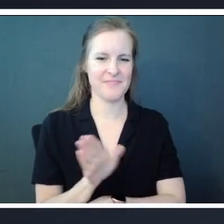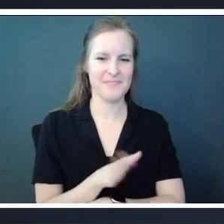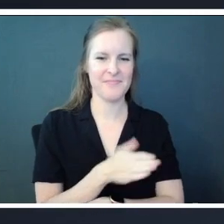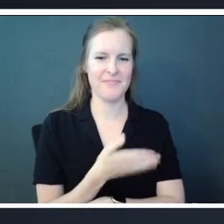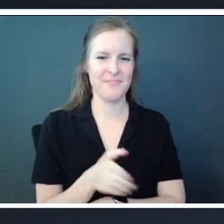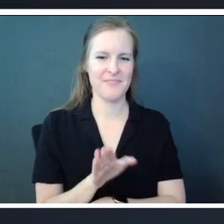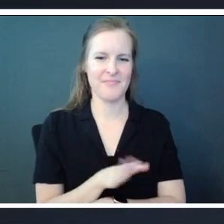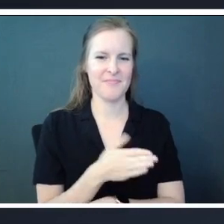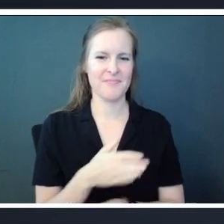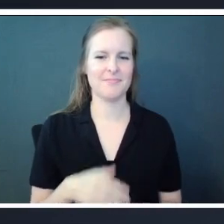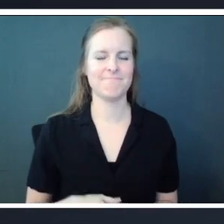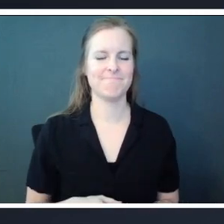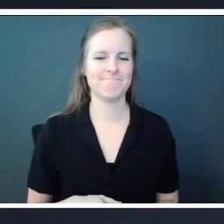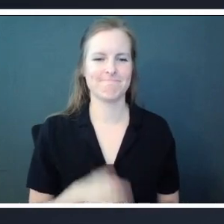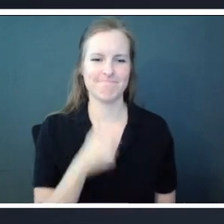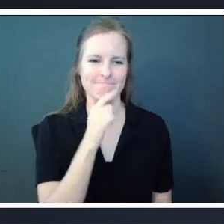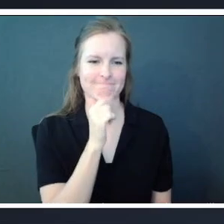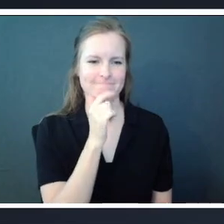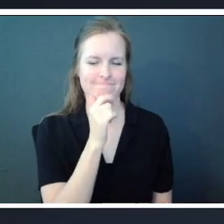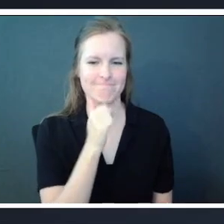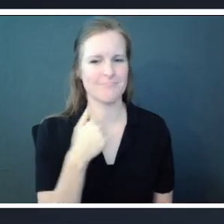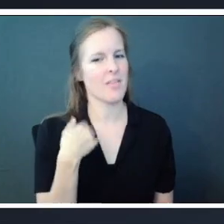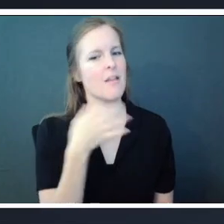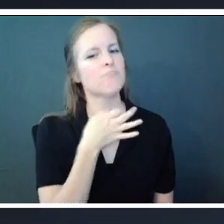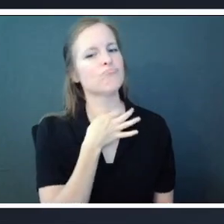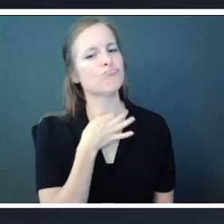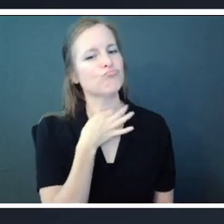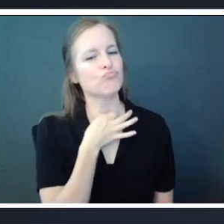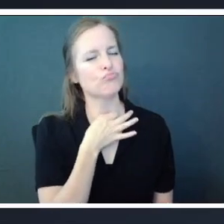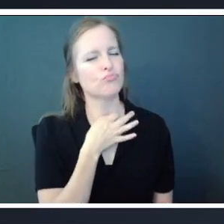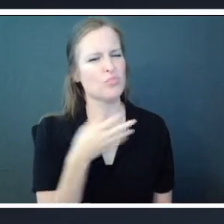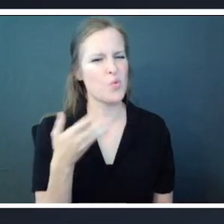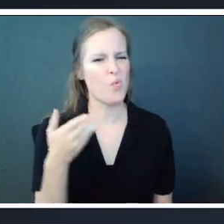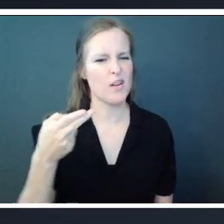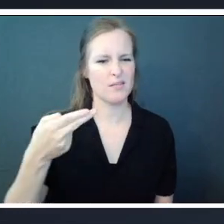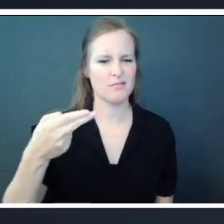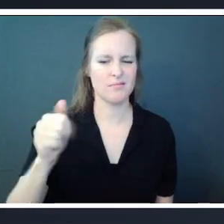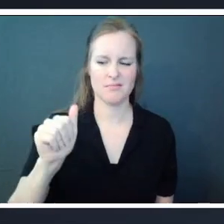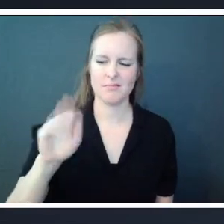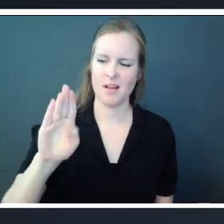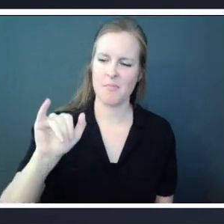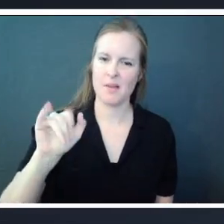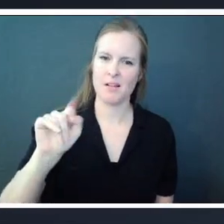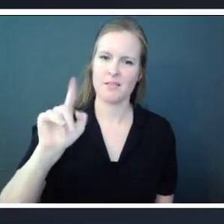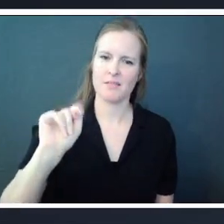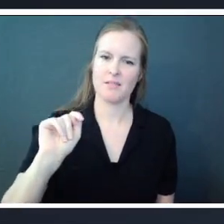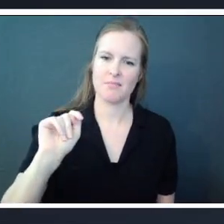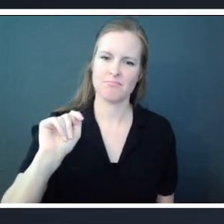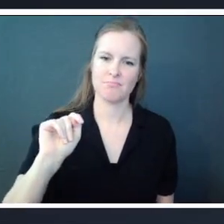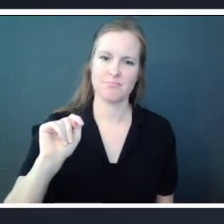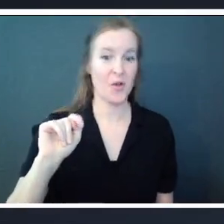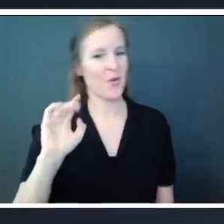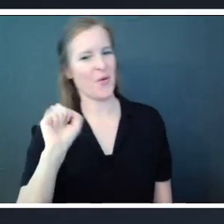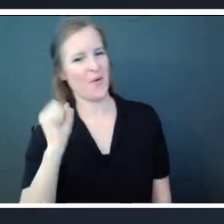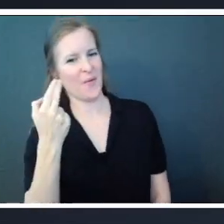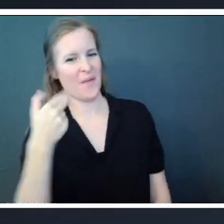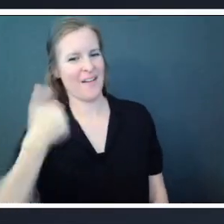Hmm, I wonder. What is a habitat? Oh hi, I'm Kaden. Welcome to Smithsonian's National Zoo